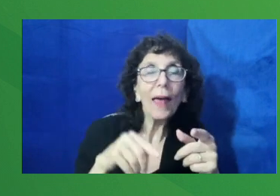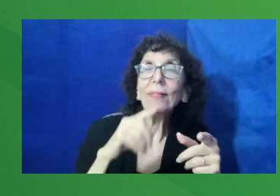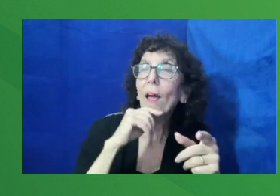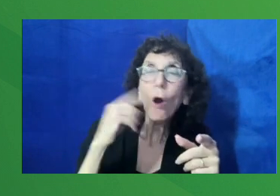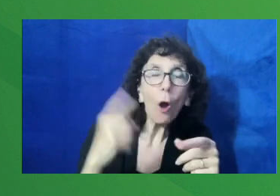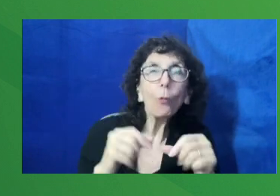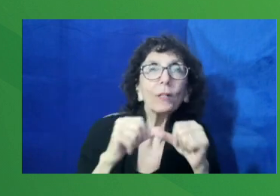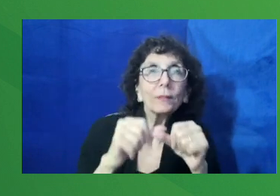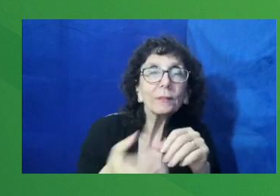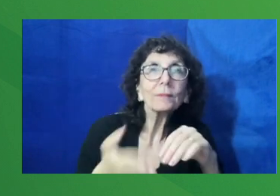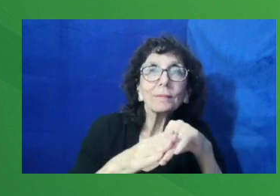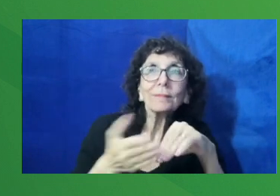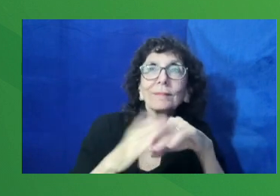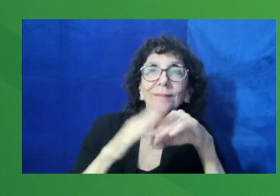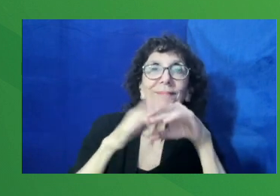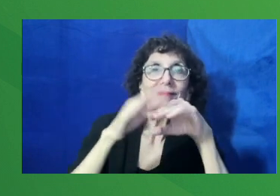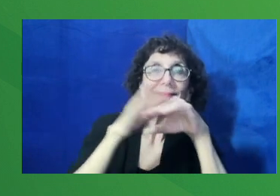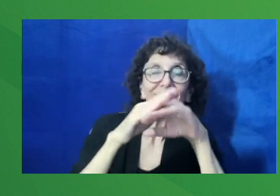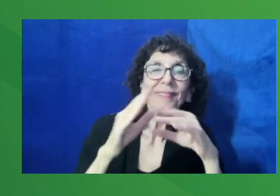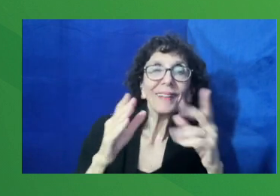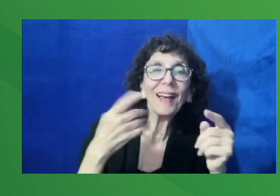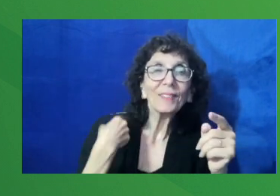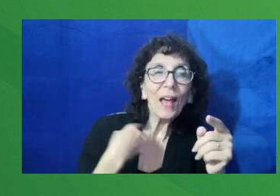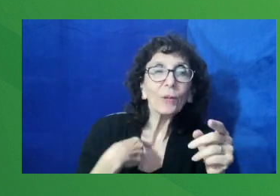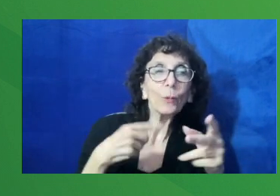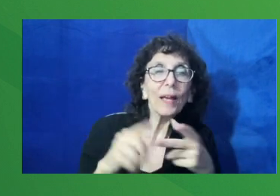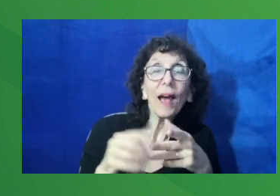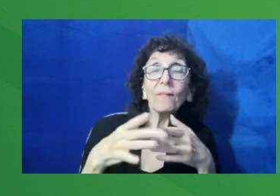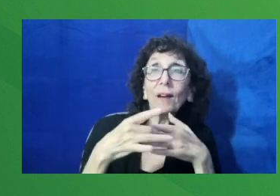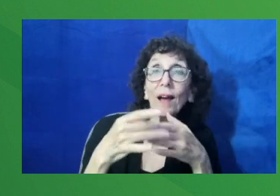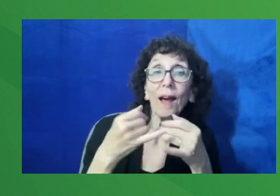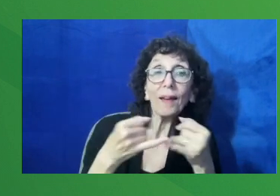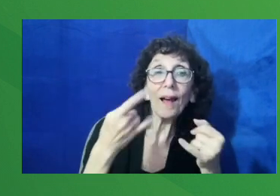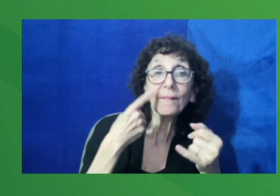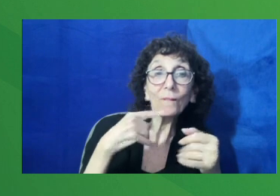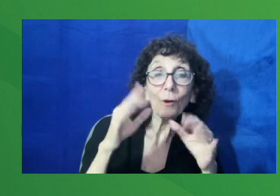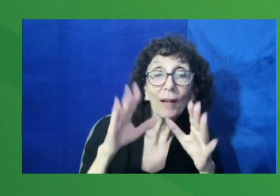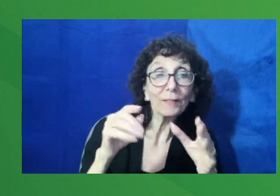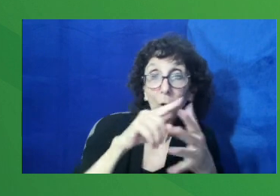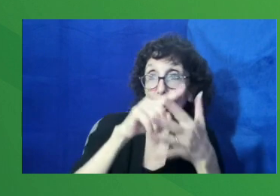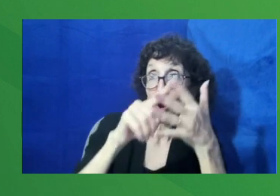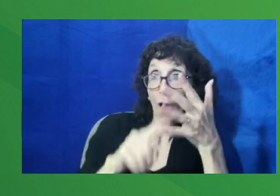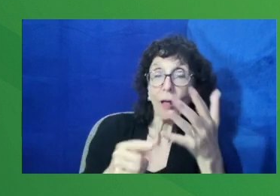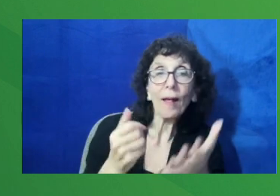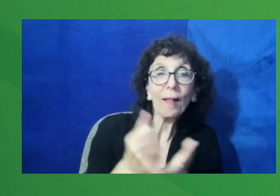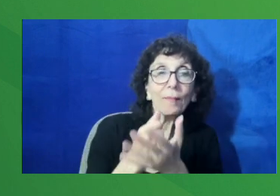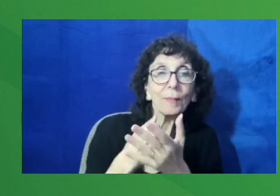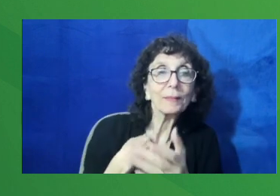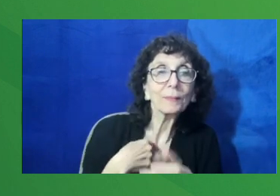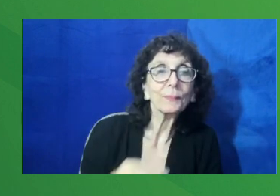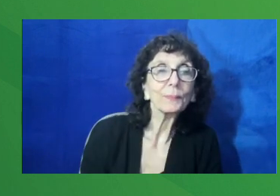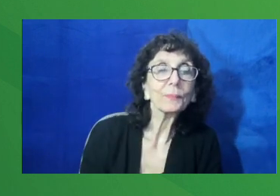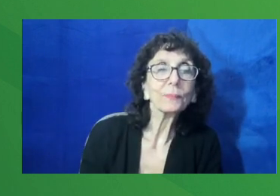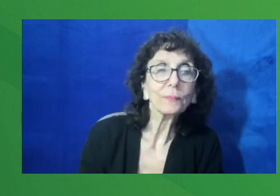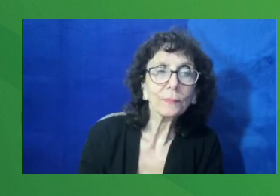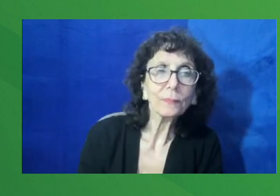as well as our guidelines for excellence. Next slide. So, for instructional approaches,